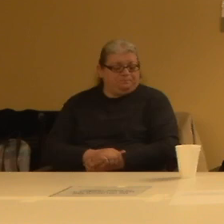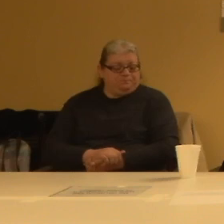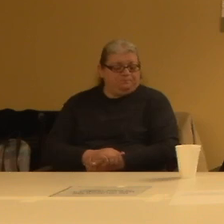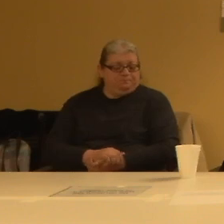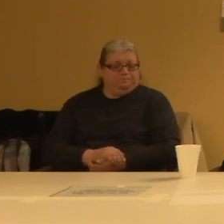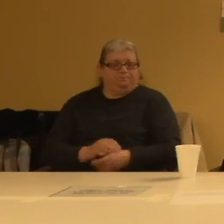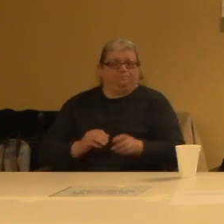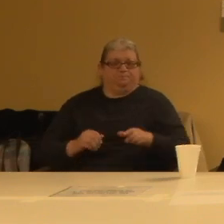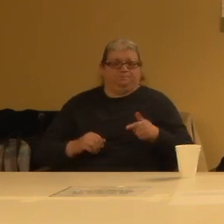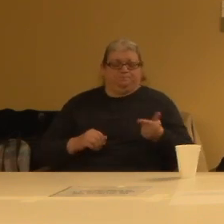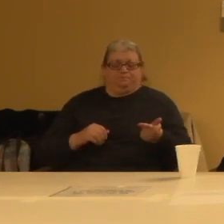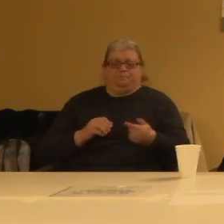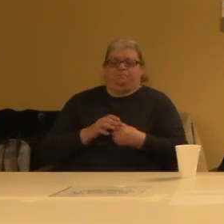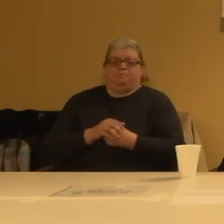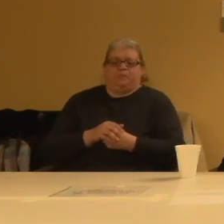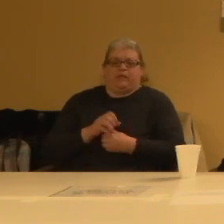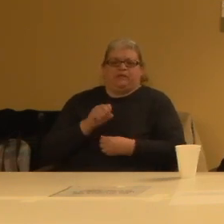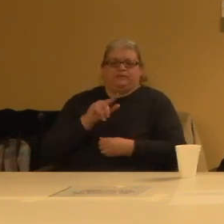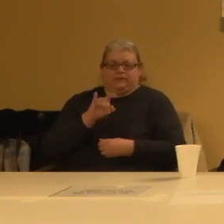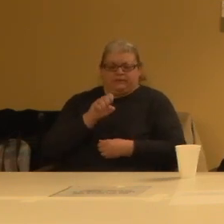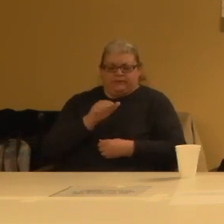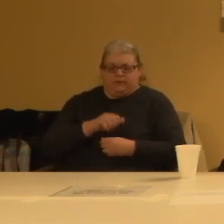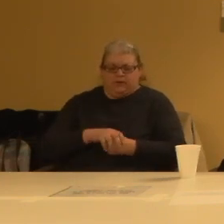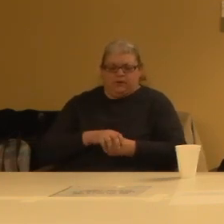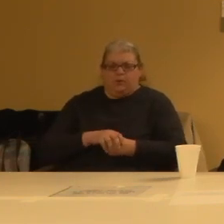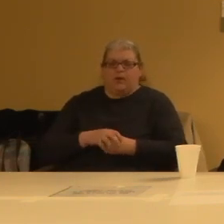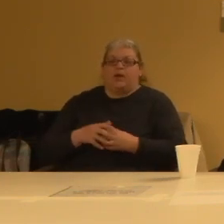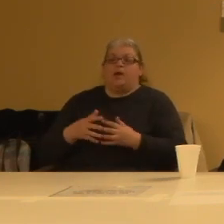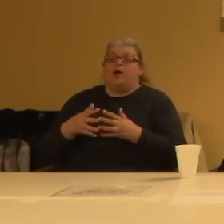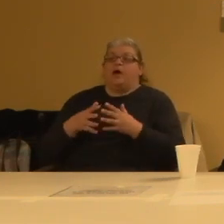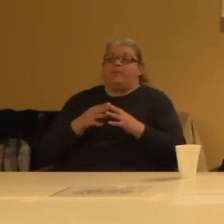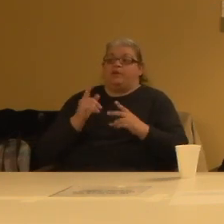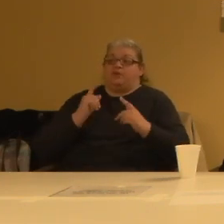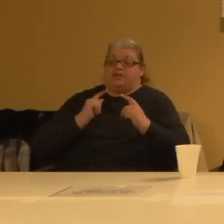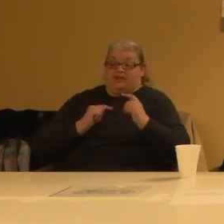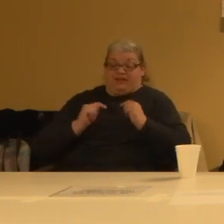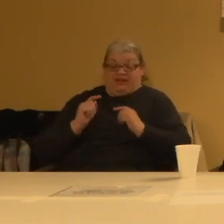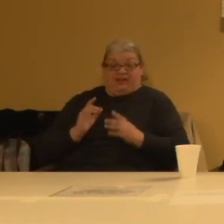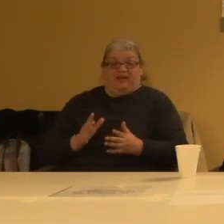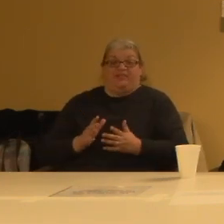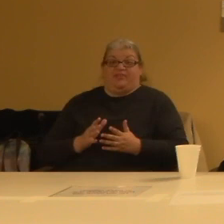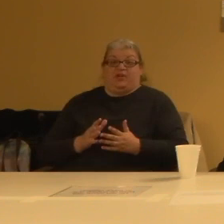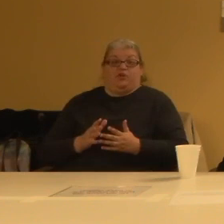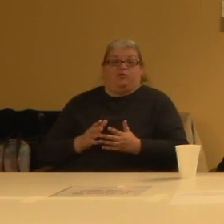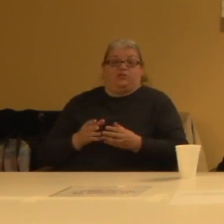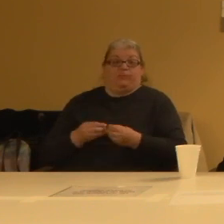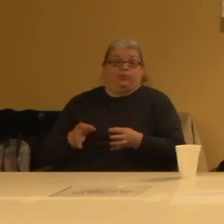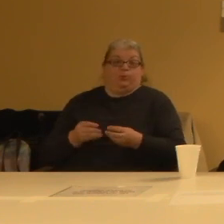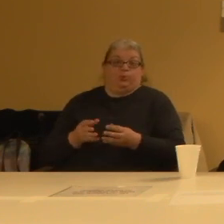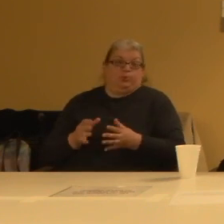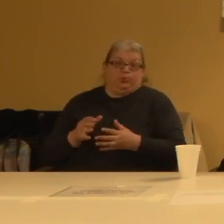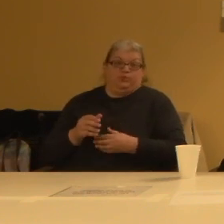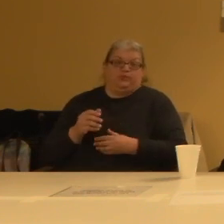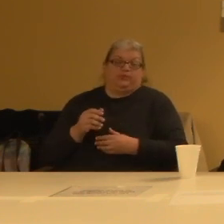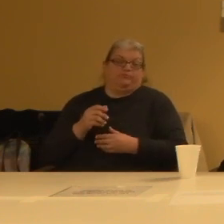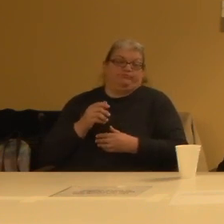So American theater has been hemorrhaging playwrights since Netflix discovered streaming, in a way that is, frankly as a